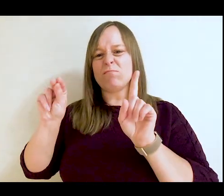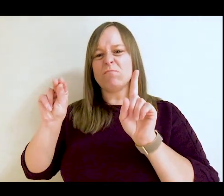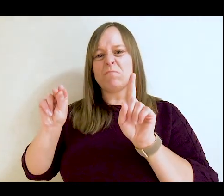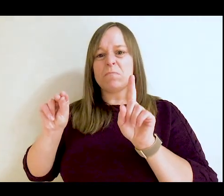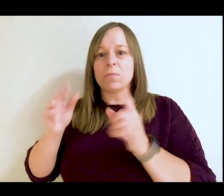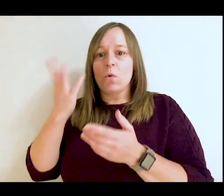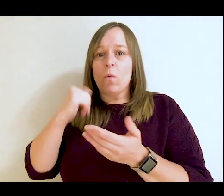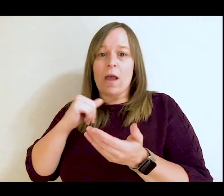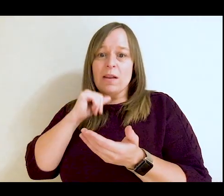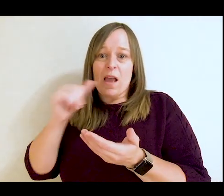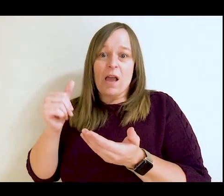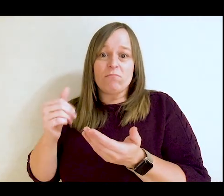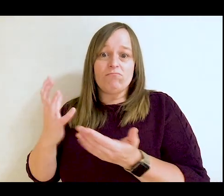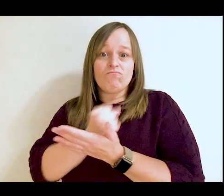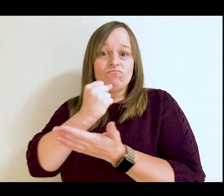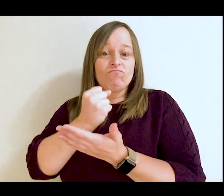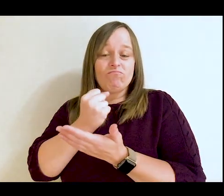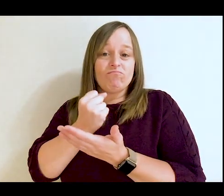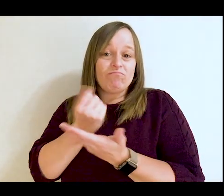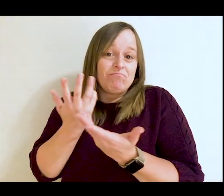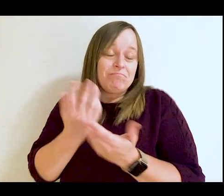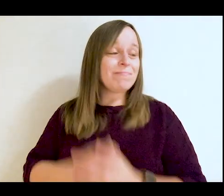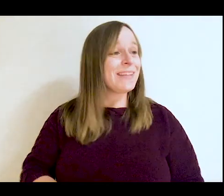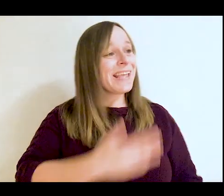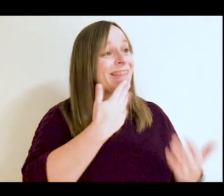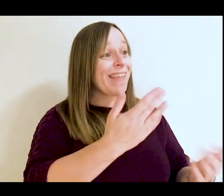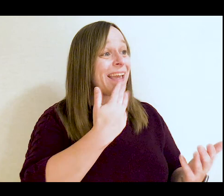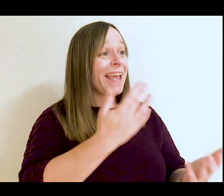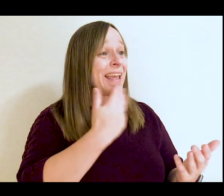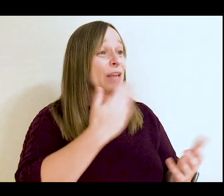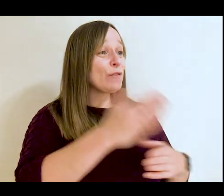nothing to lose and lots to gain. K: Shauncy, thank you so much for your time and